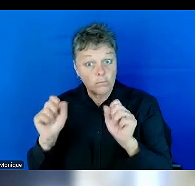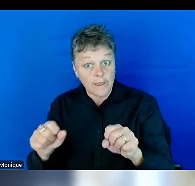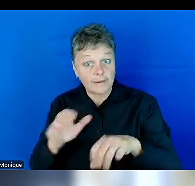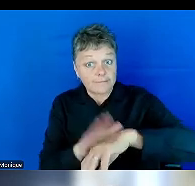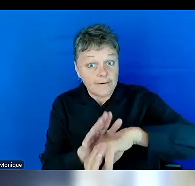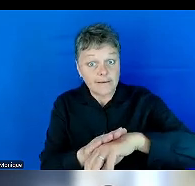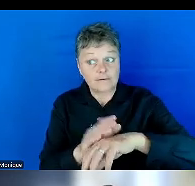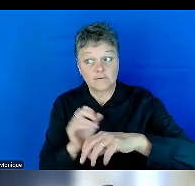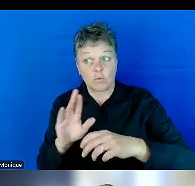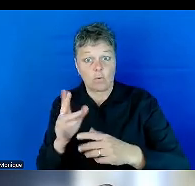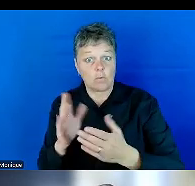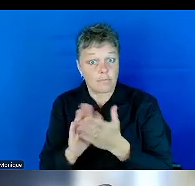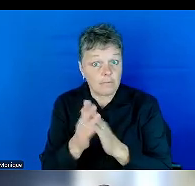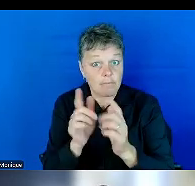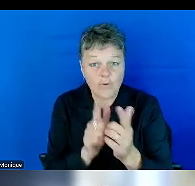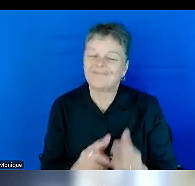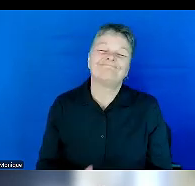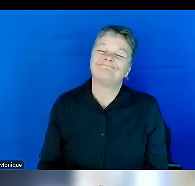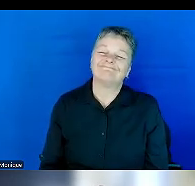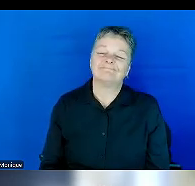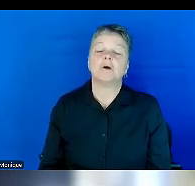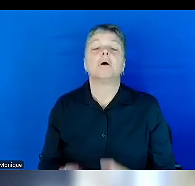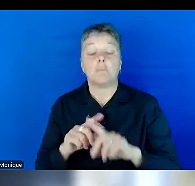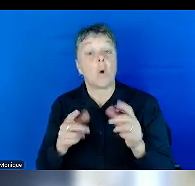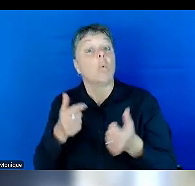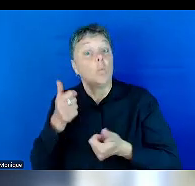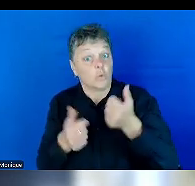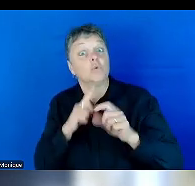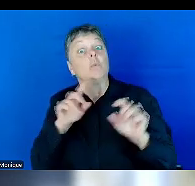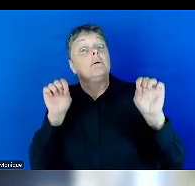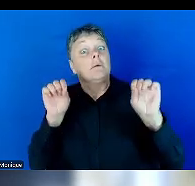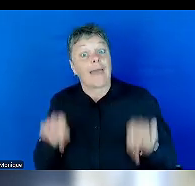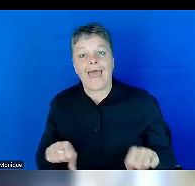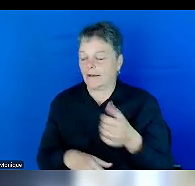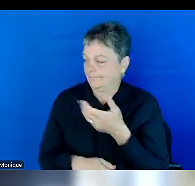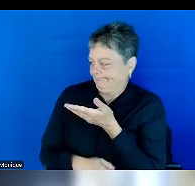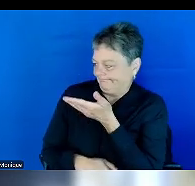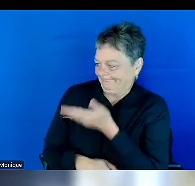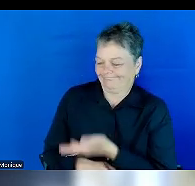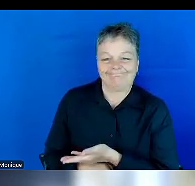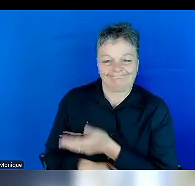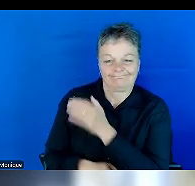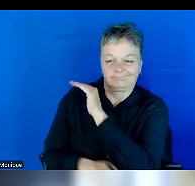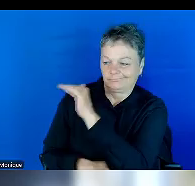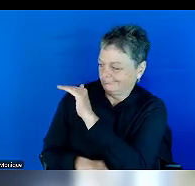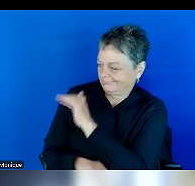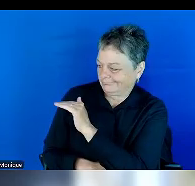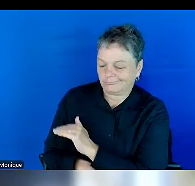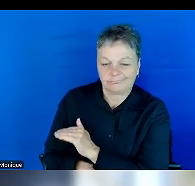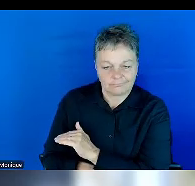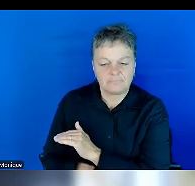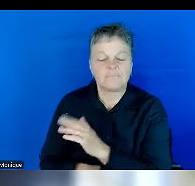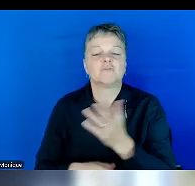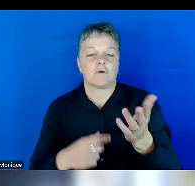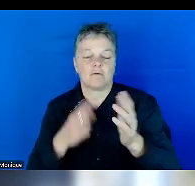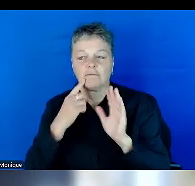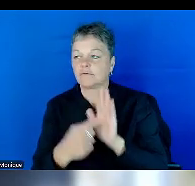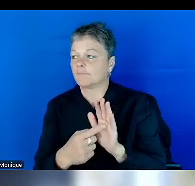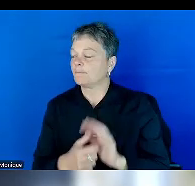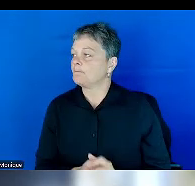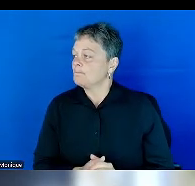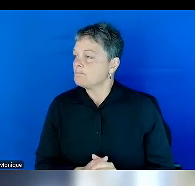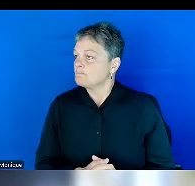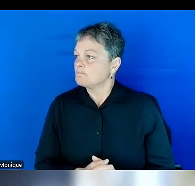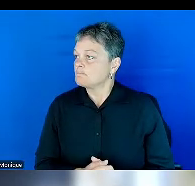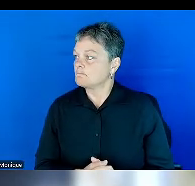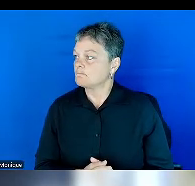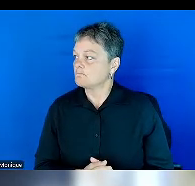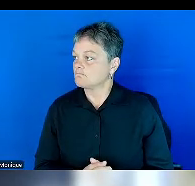are listed on on the slide. Um so the first one is uh if you're having being discriminated when you